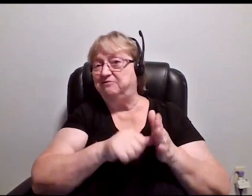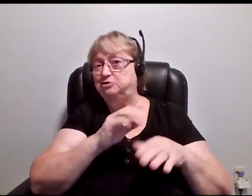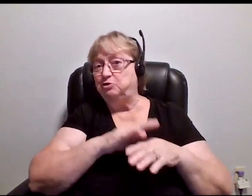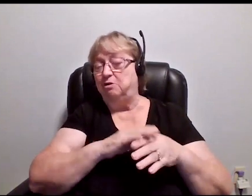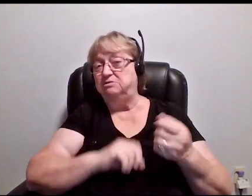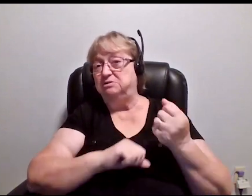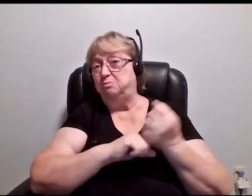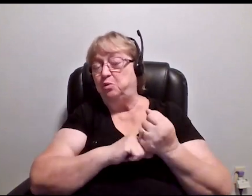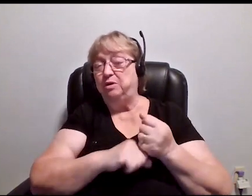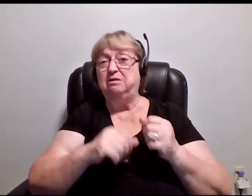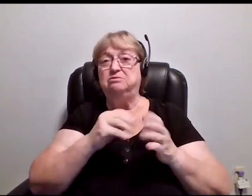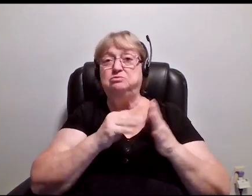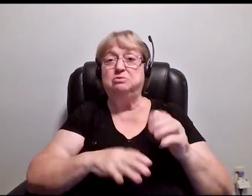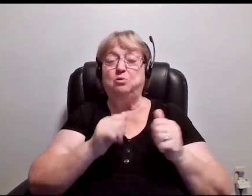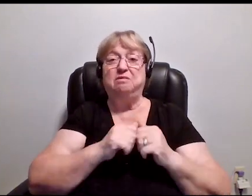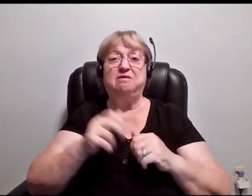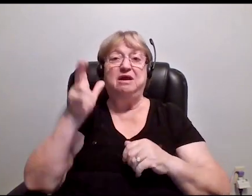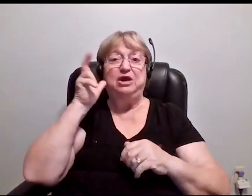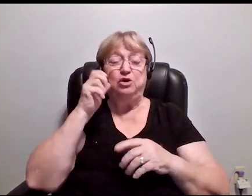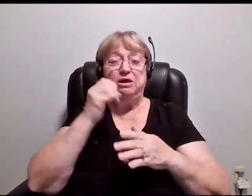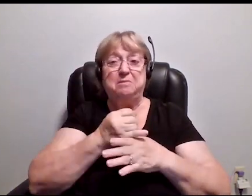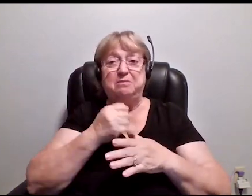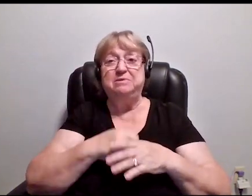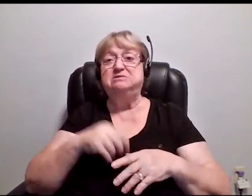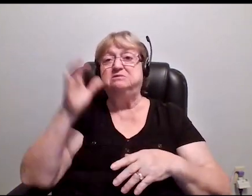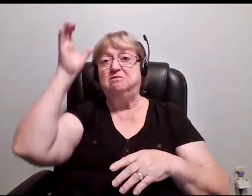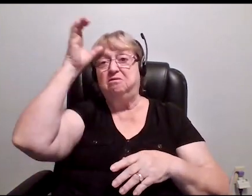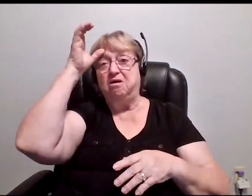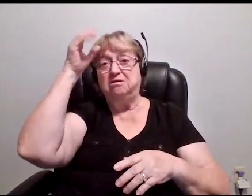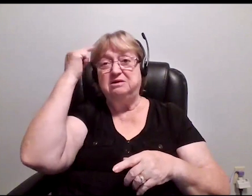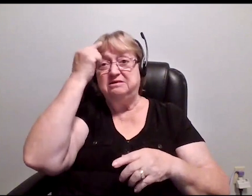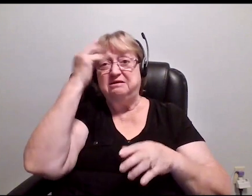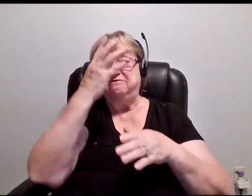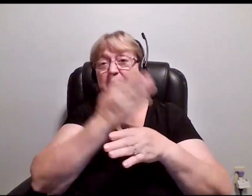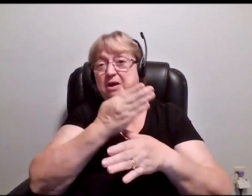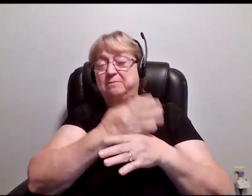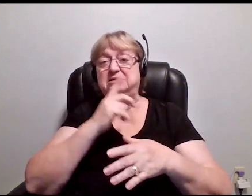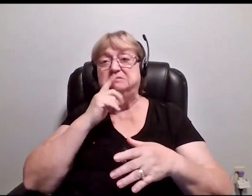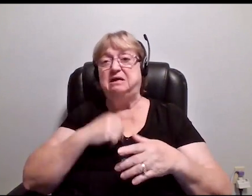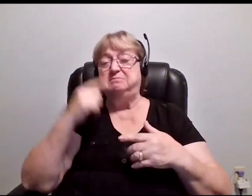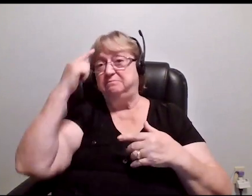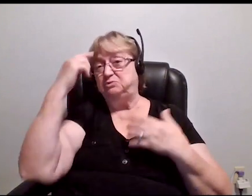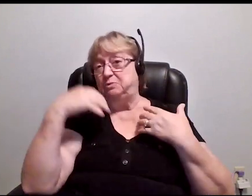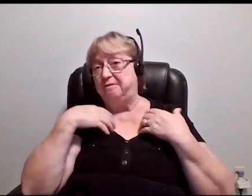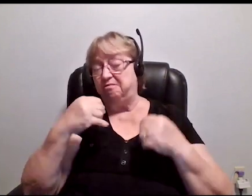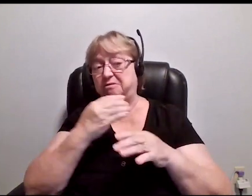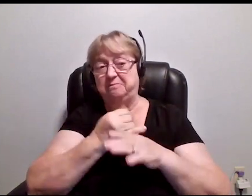emotional/mental health impairments, cognitive impairments, and health impairments. We're looking to expand our research to include